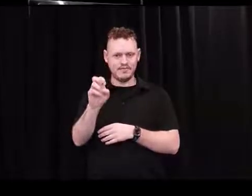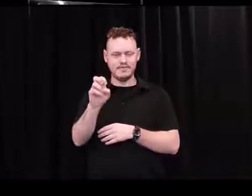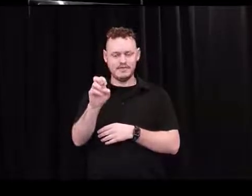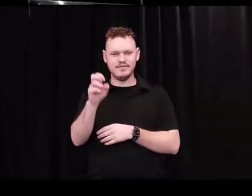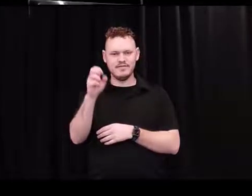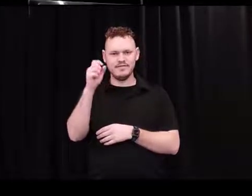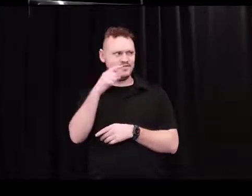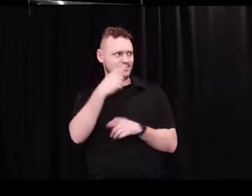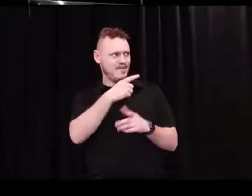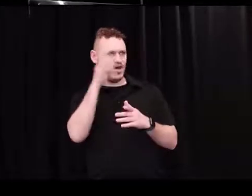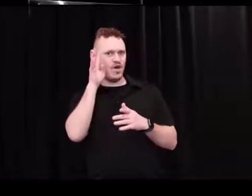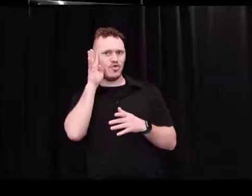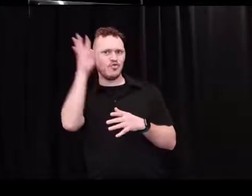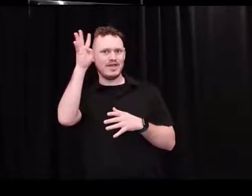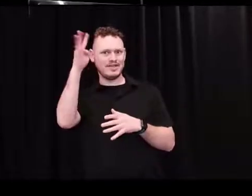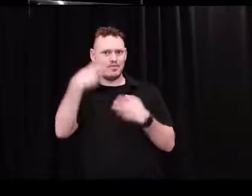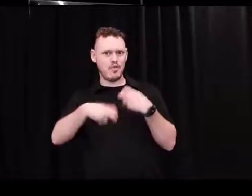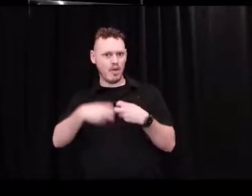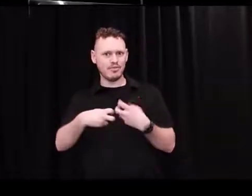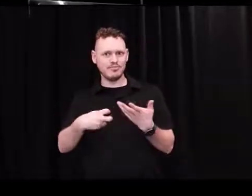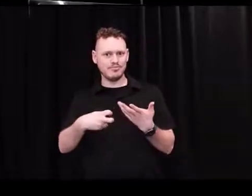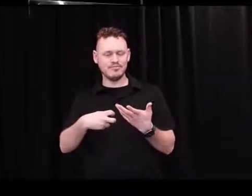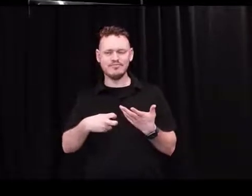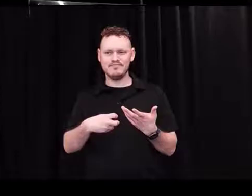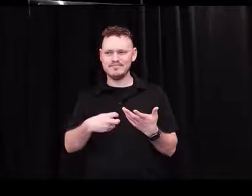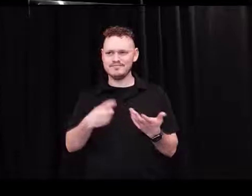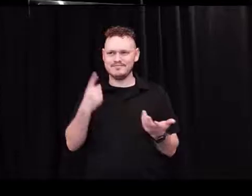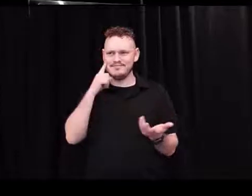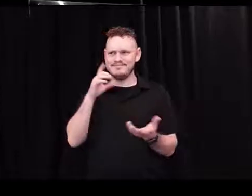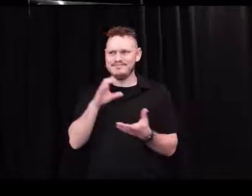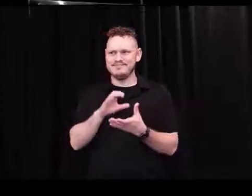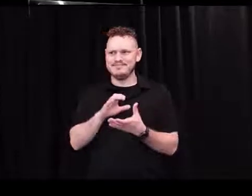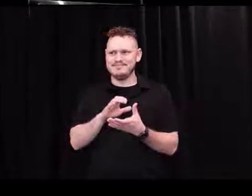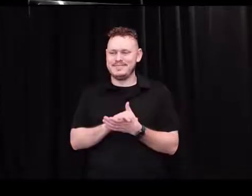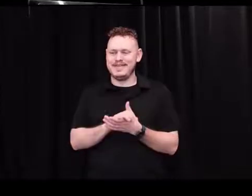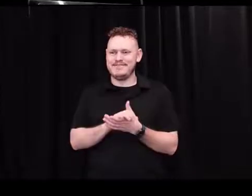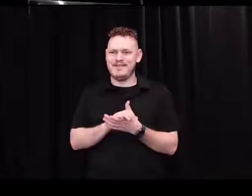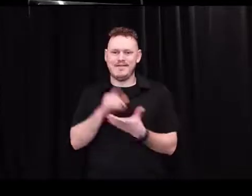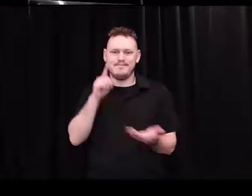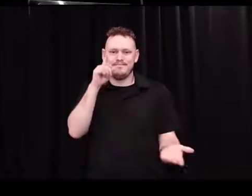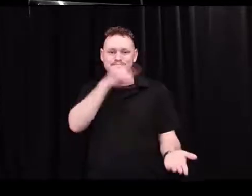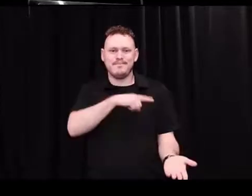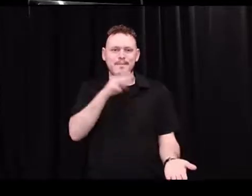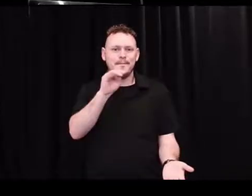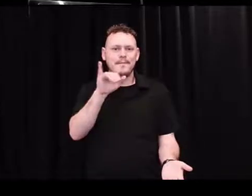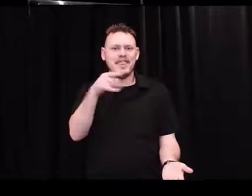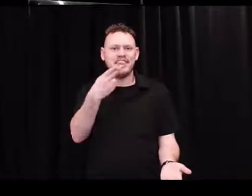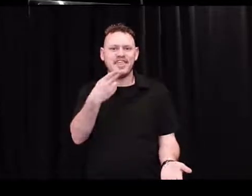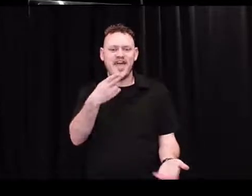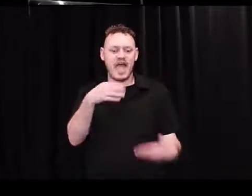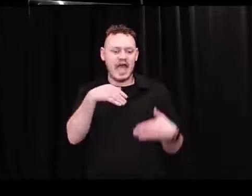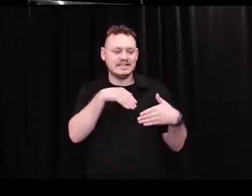creativity problem. I don't believe in the myth that accessibility is going to render something